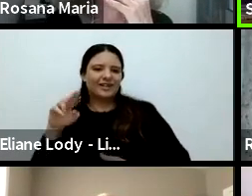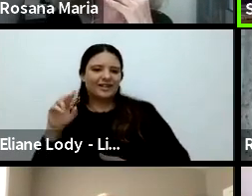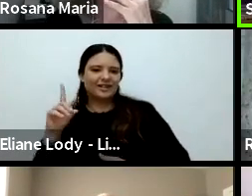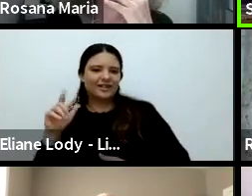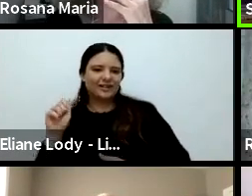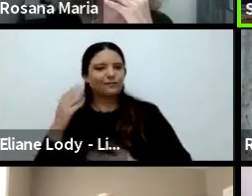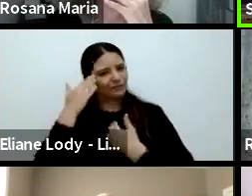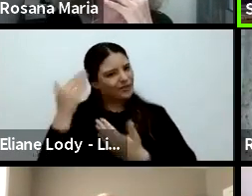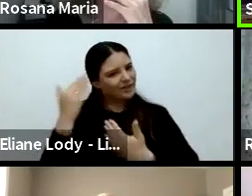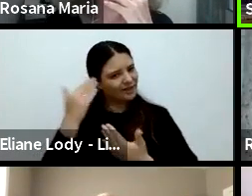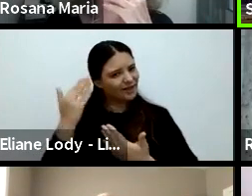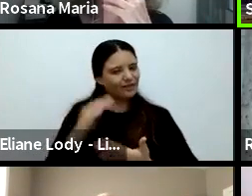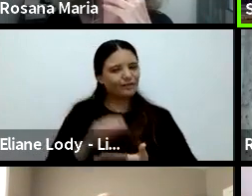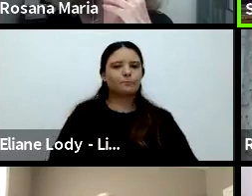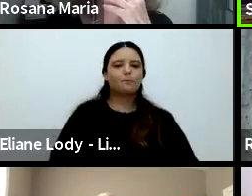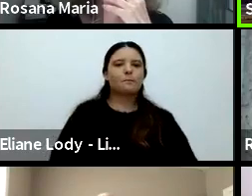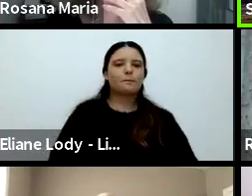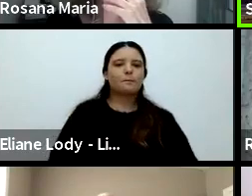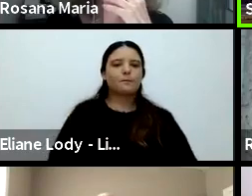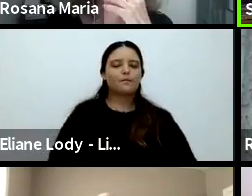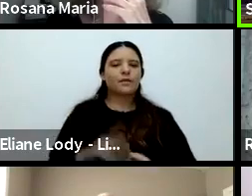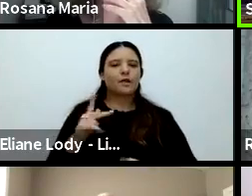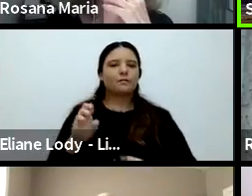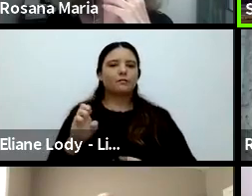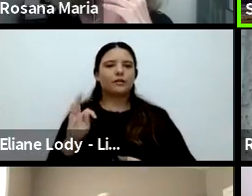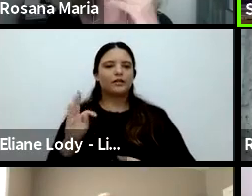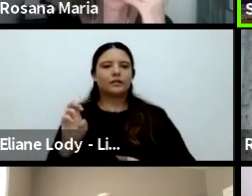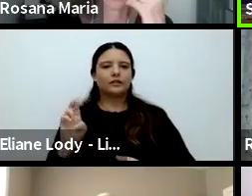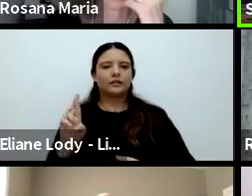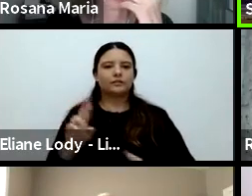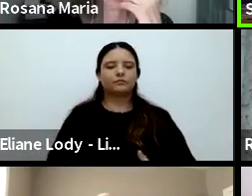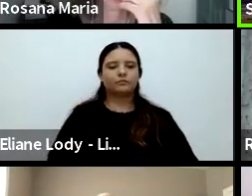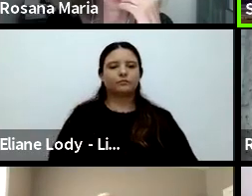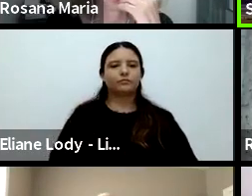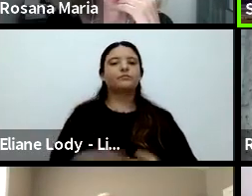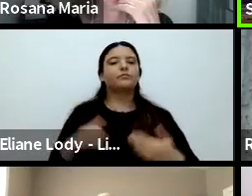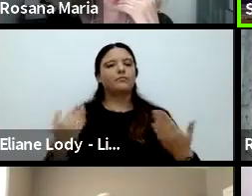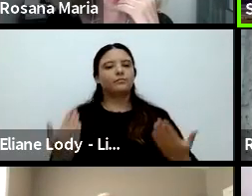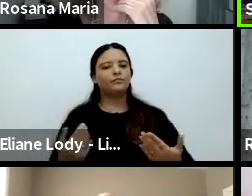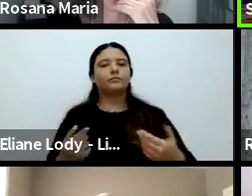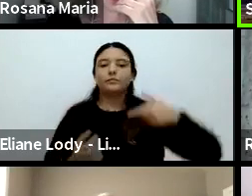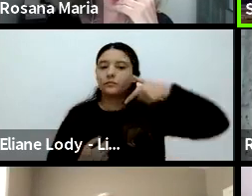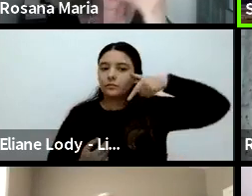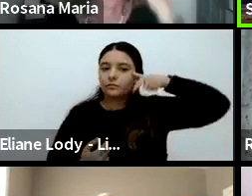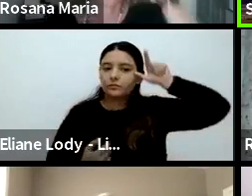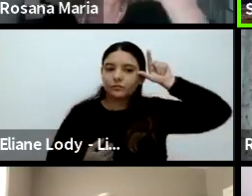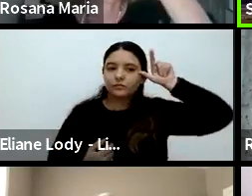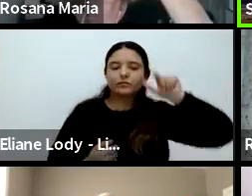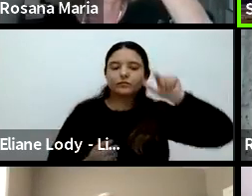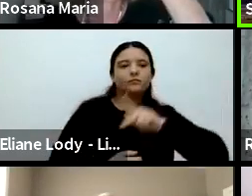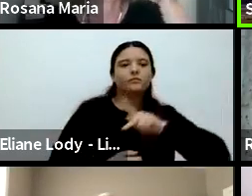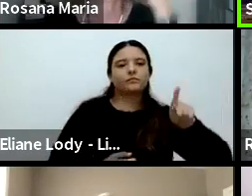Peter, so. So, yes, yesterday Quincy yes, yesterday coincidentally. ly, I was talking to ly, I was talking to a teacher at our